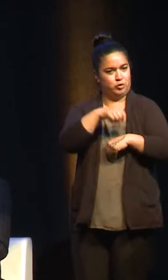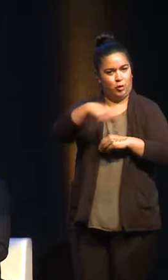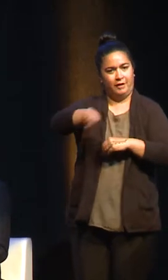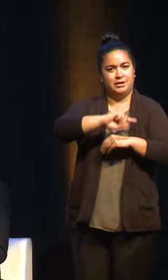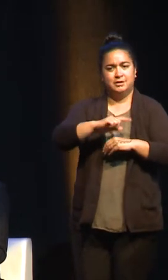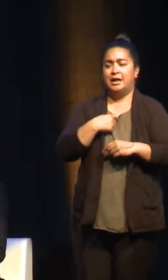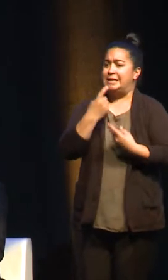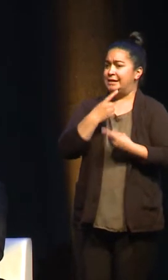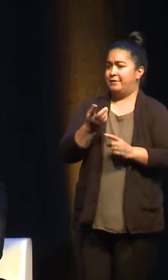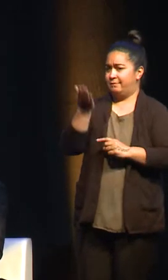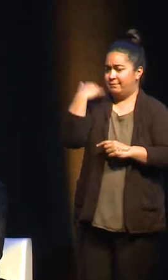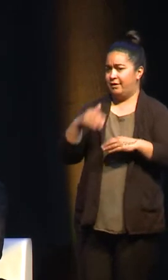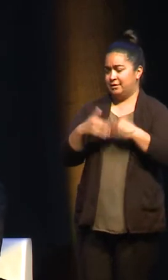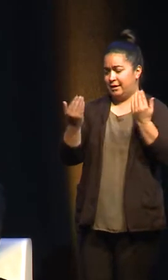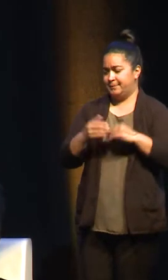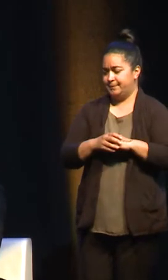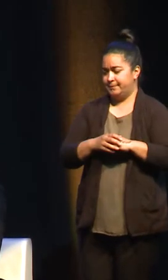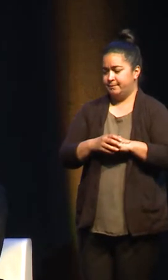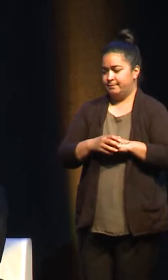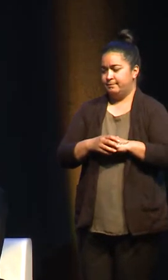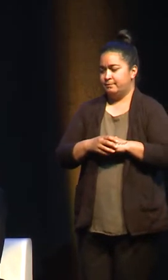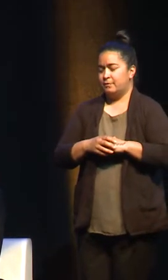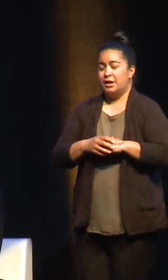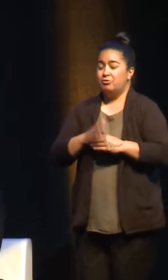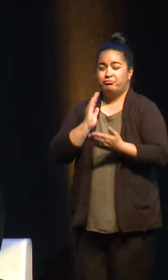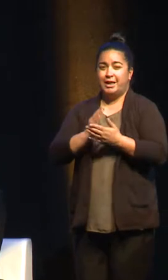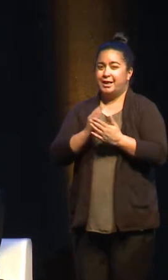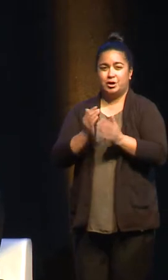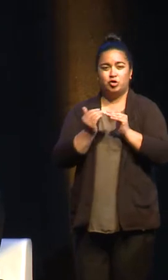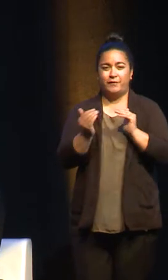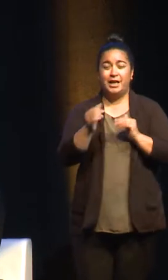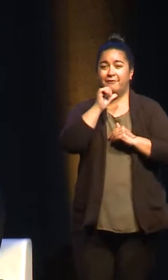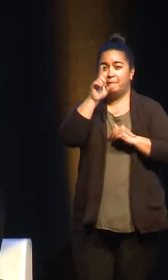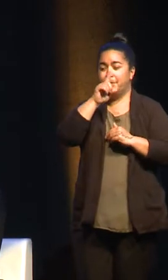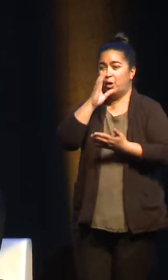other day. It's actually patently unfair for those of us who live in cities like myself,